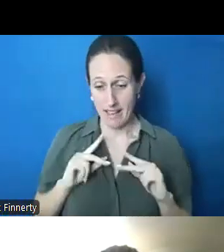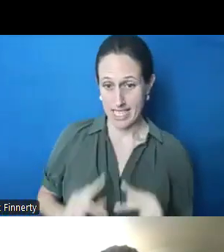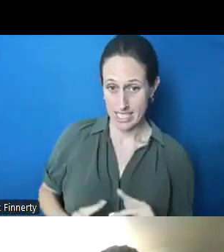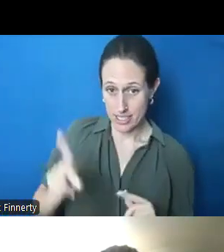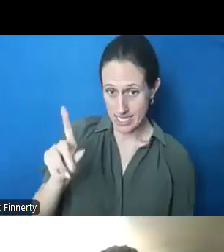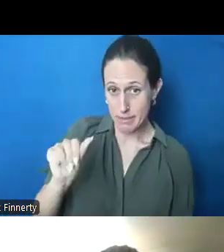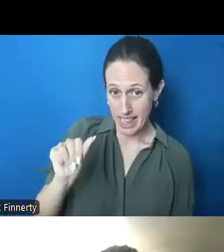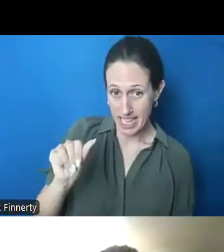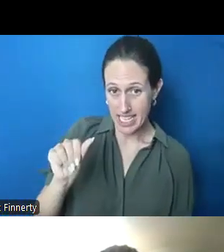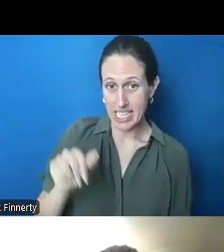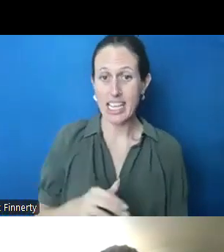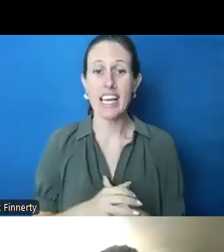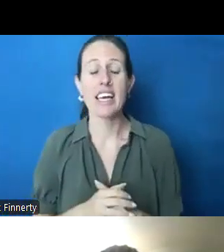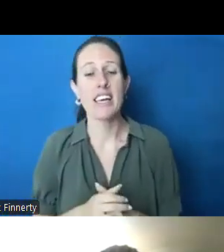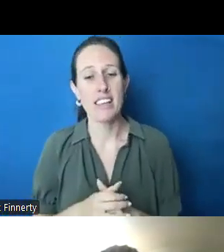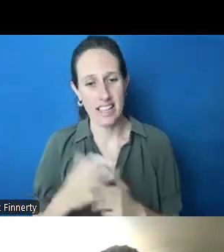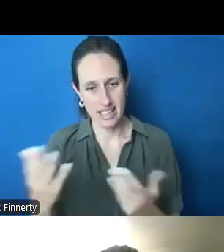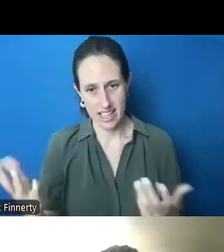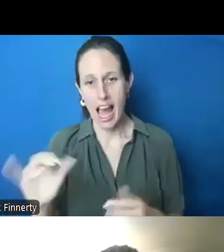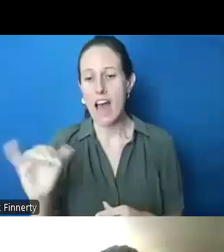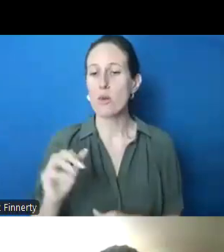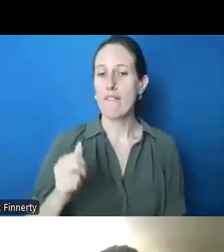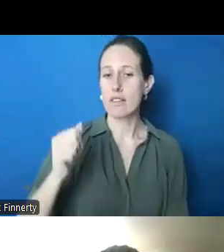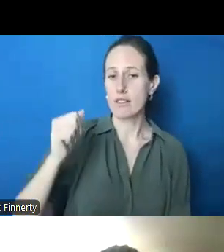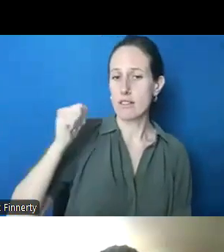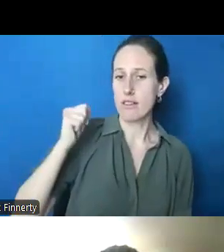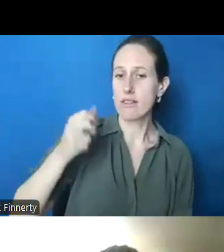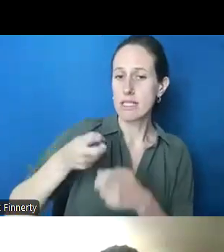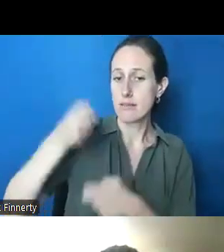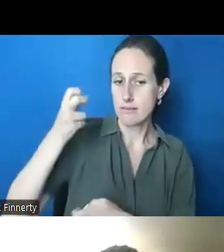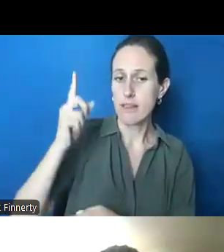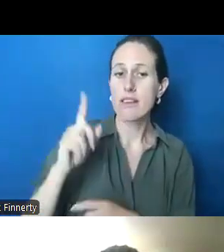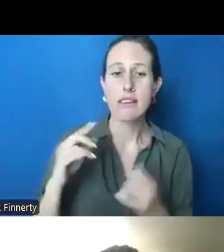disabilities and traumatic brain injury survivor and spinal cord